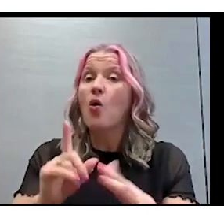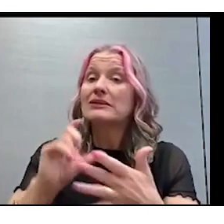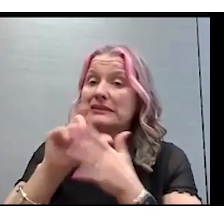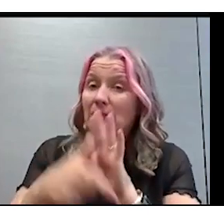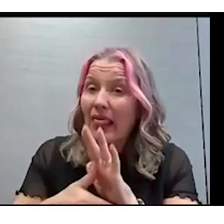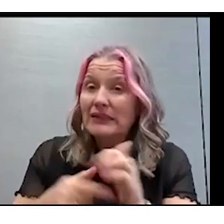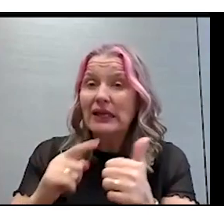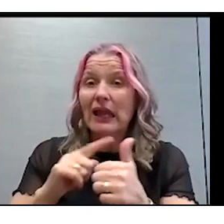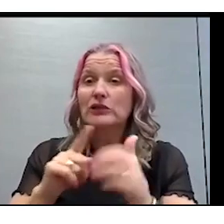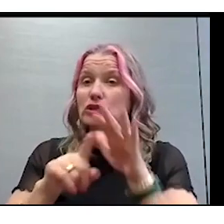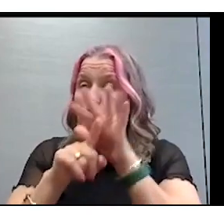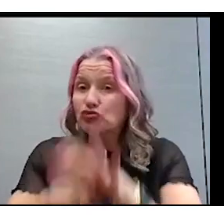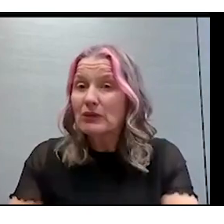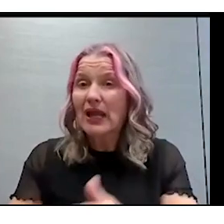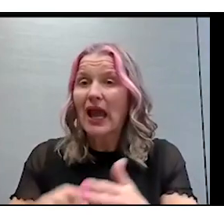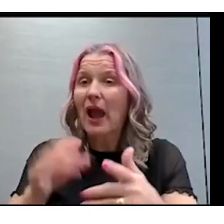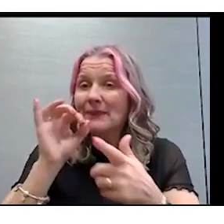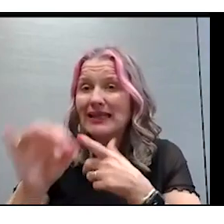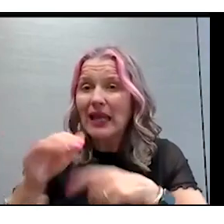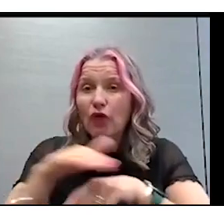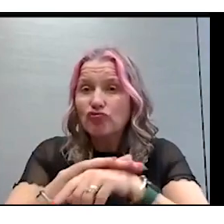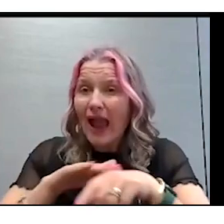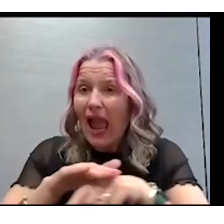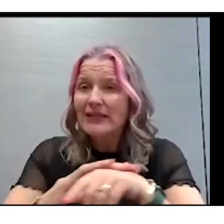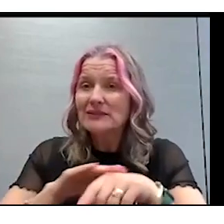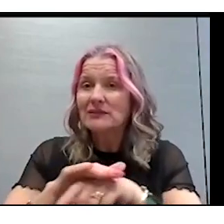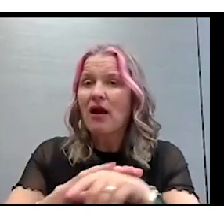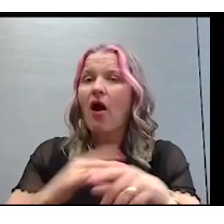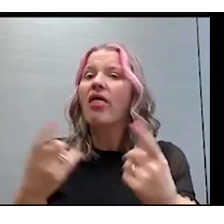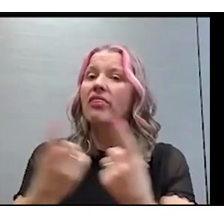does it discriminate against a particular race are things that go under the fairness